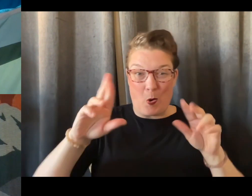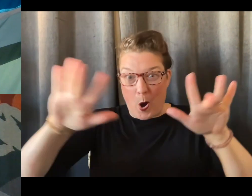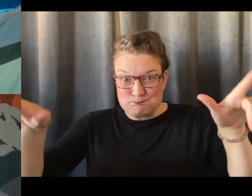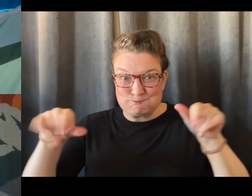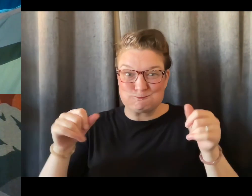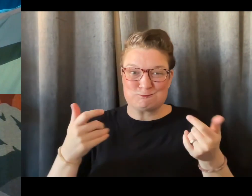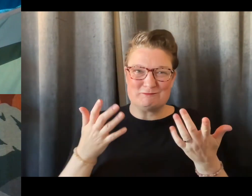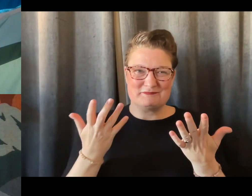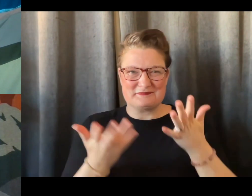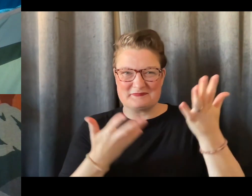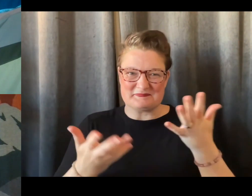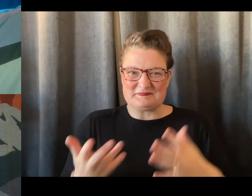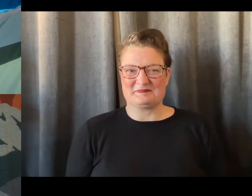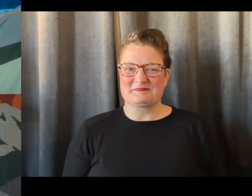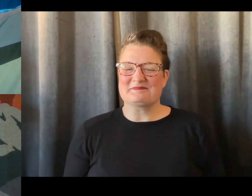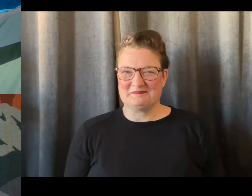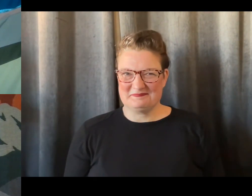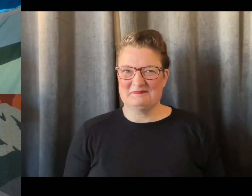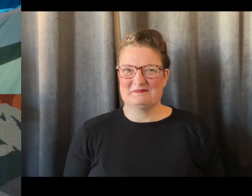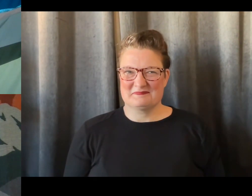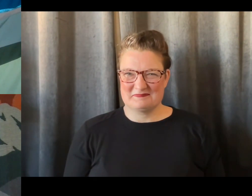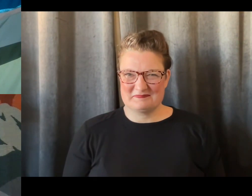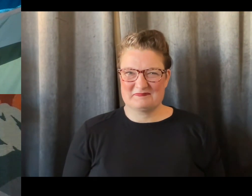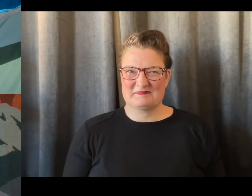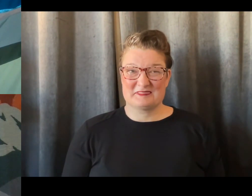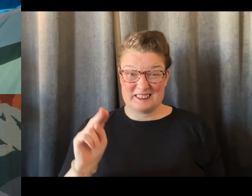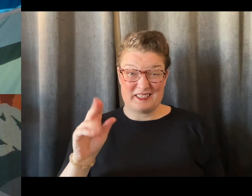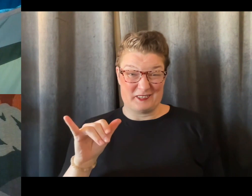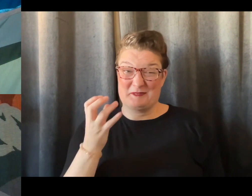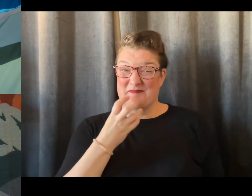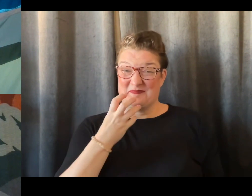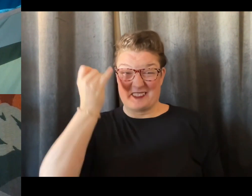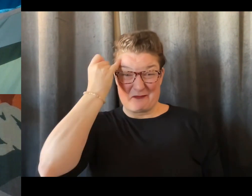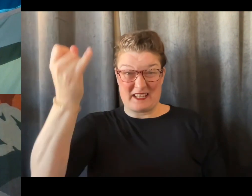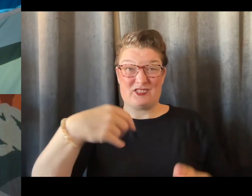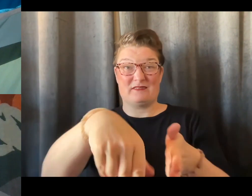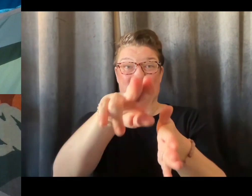Can you imagine laying down in a hole and then like at some point you